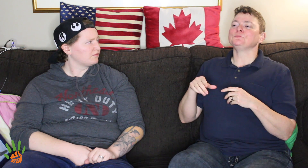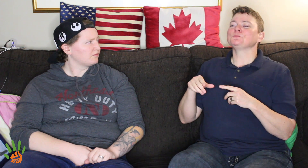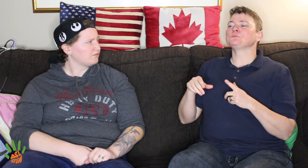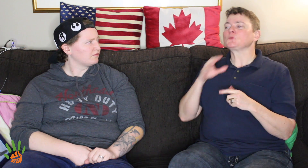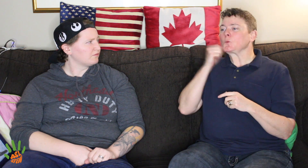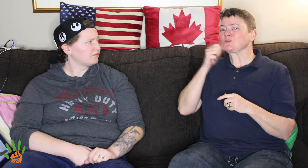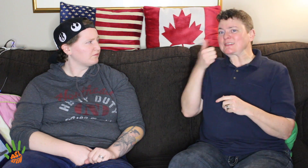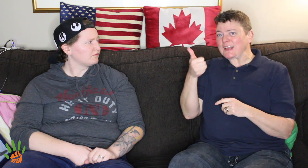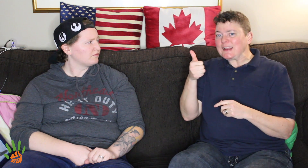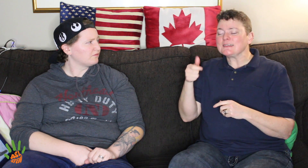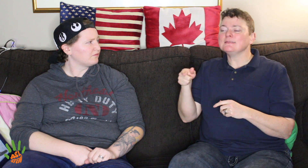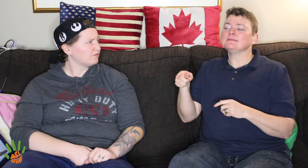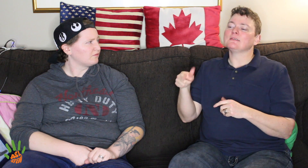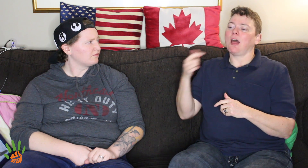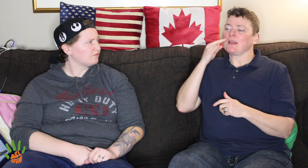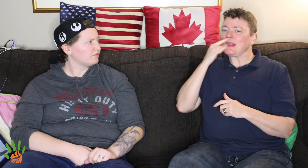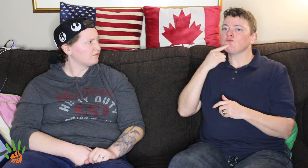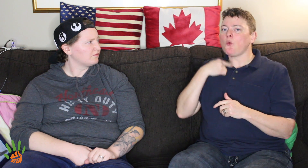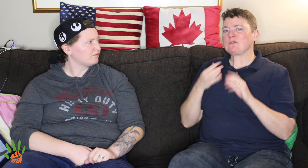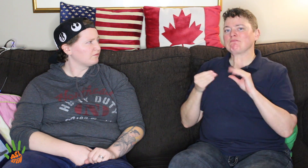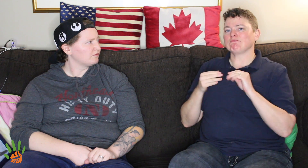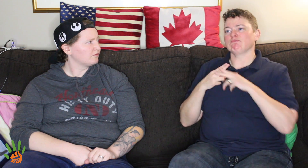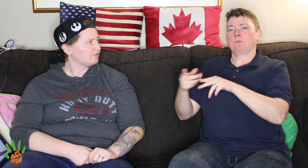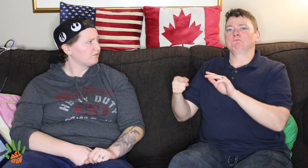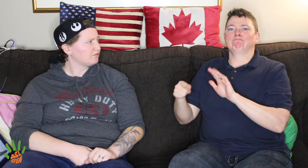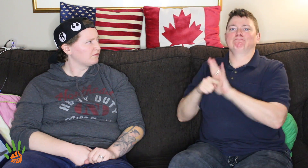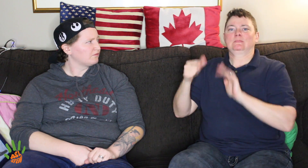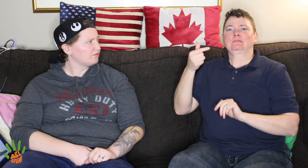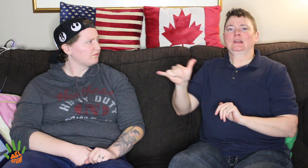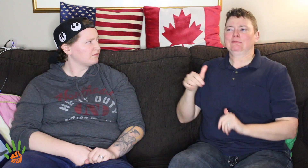Then when I was about 10, another little kid told me a story about someone being gay